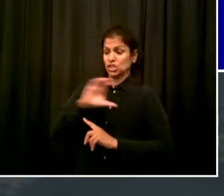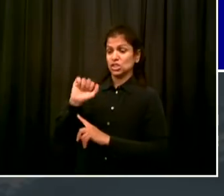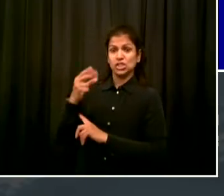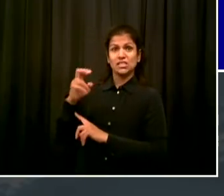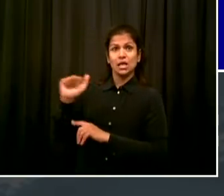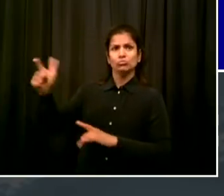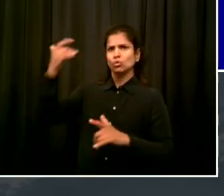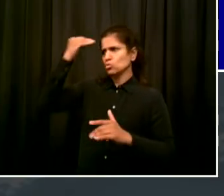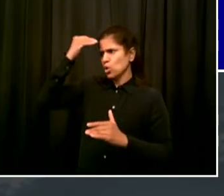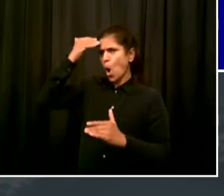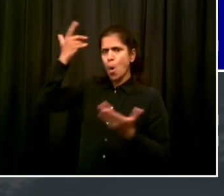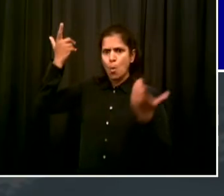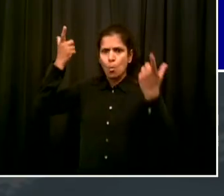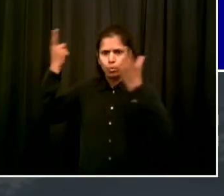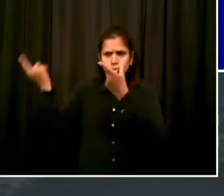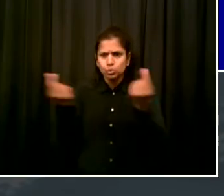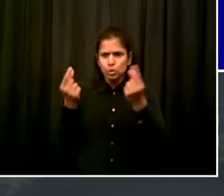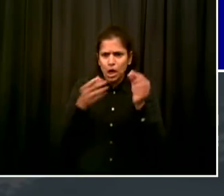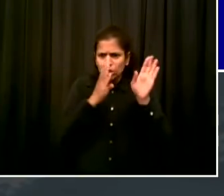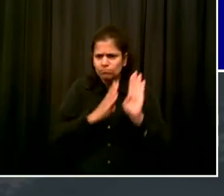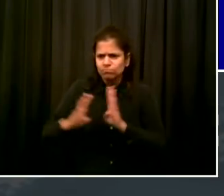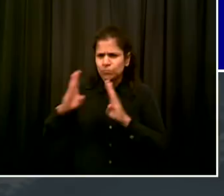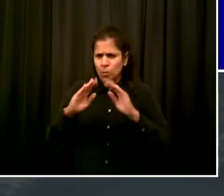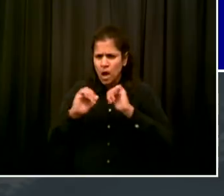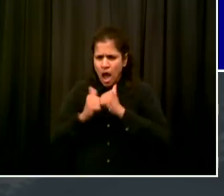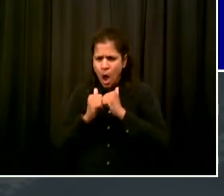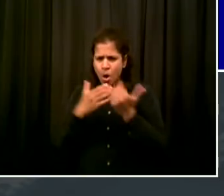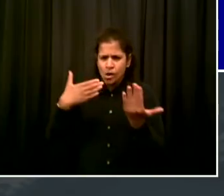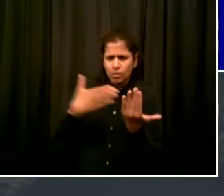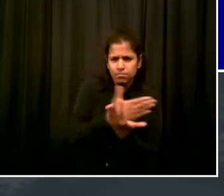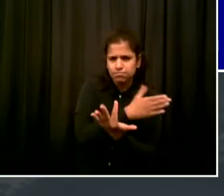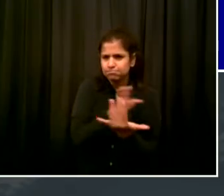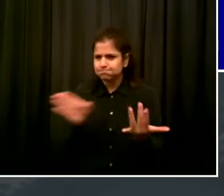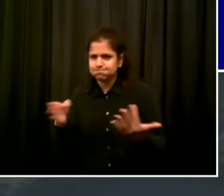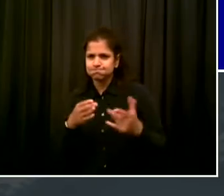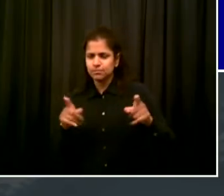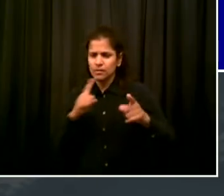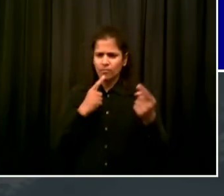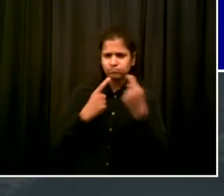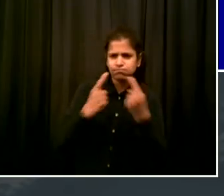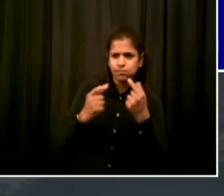STRATEGIES, THAT IWHS A T PRECISION POLICING IS ALL ABOUT . NO ONE KNOWS THAT BETTER THAN OUR COMMISSIONER WHO HAS REALLY PRFEETECD HTE